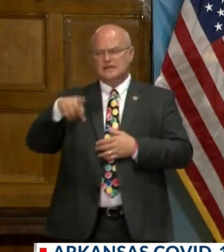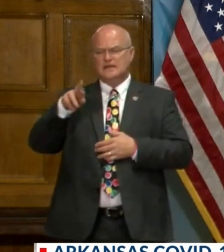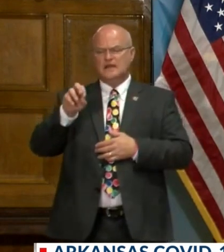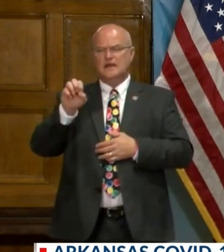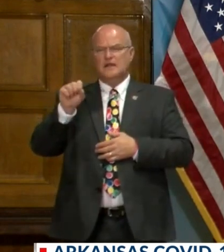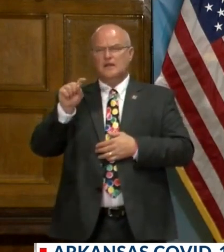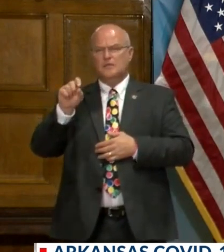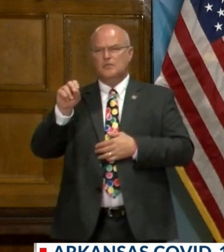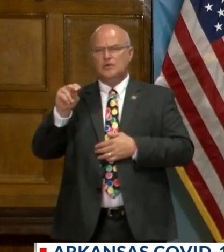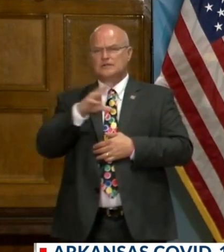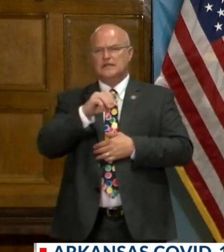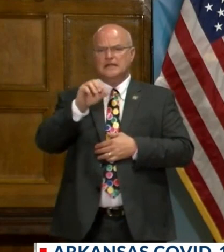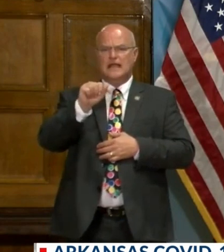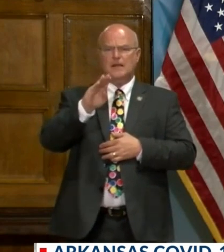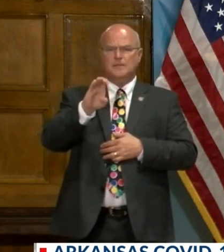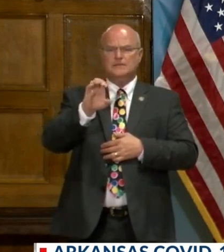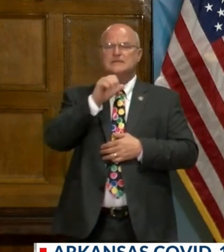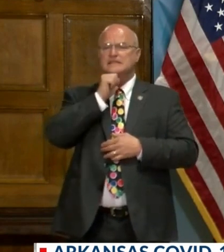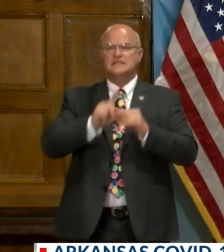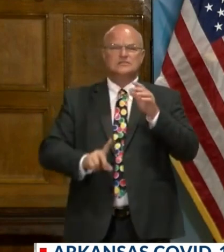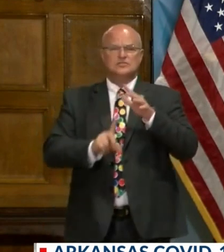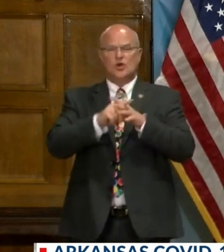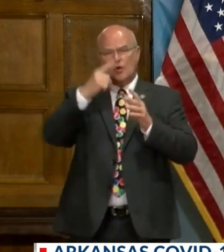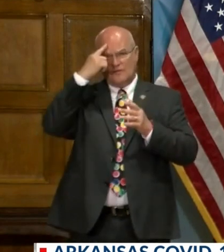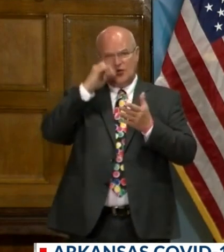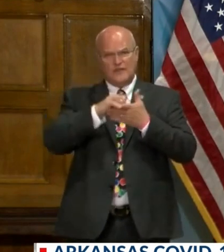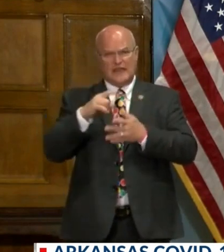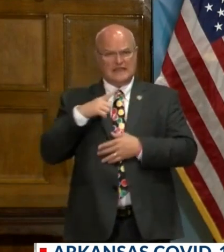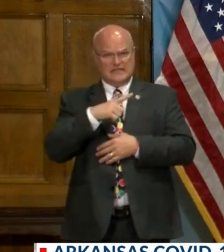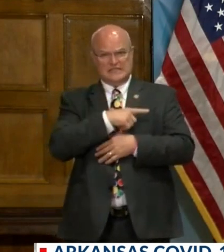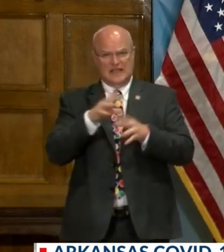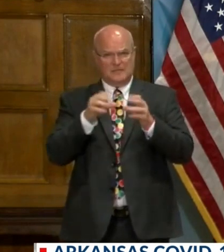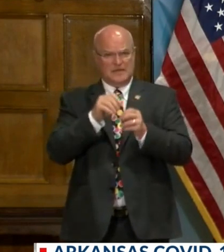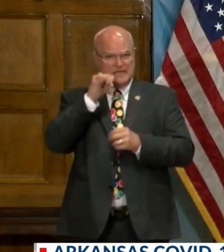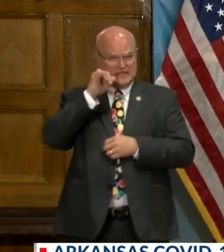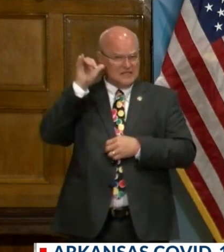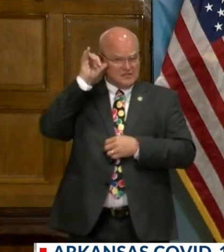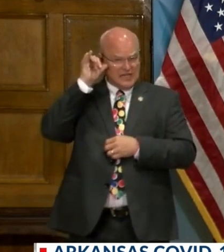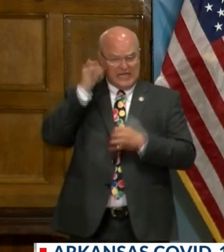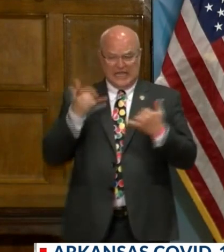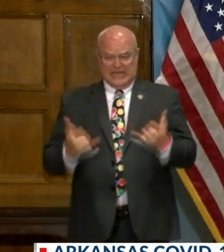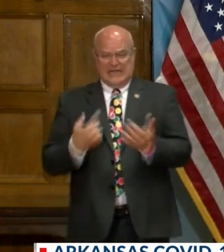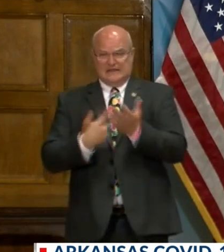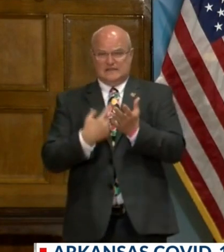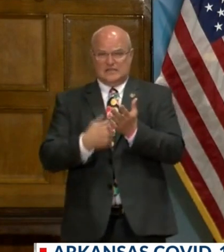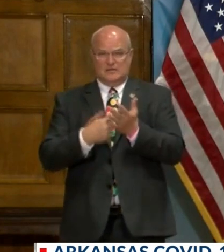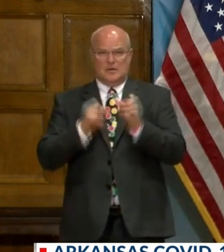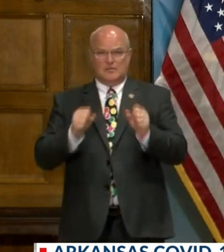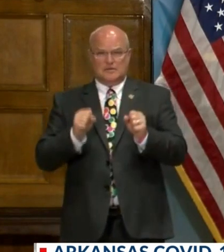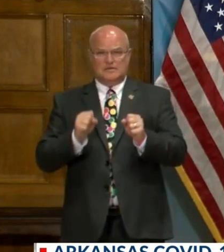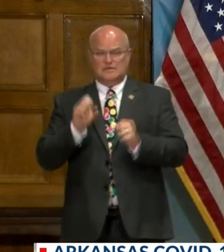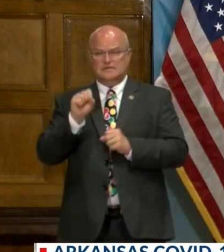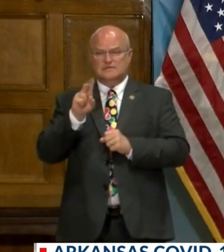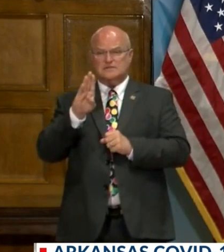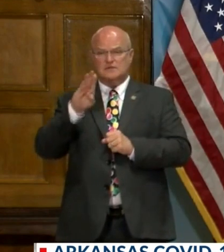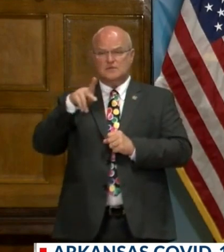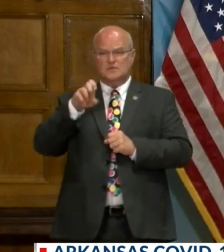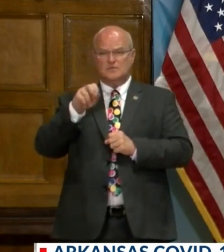YOUR REACTION TO SOME LEGISLATORS BEING PROTUSHED AT THE FACT THAT SECRETARY AND THE HEAD OF THE ABC DIDN'T SHOW UP FOR THAT LEGISLATIVE MEETING